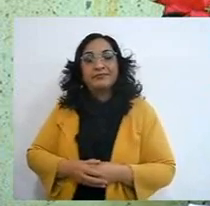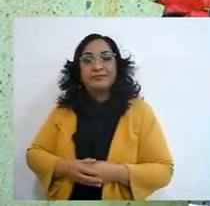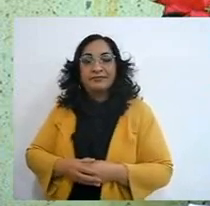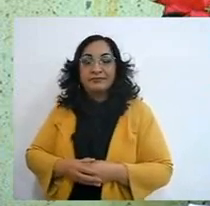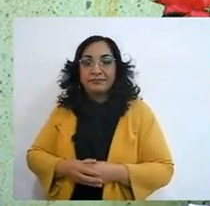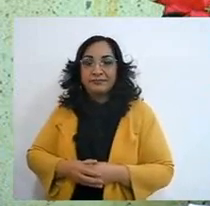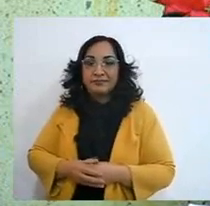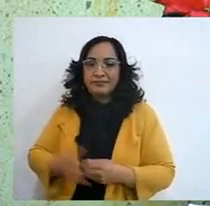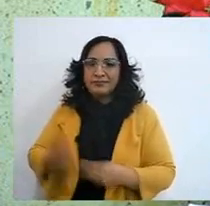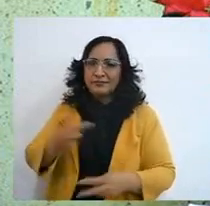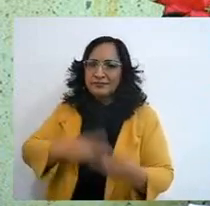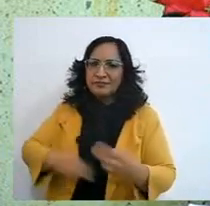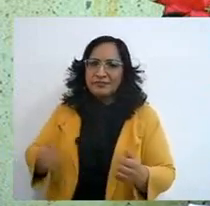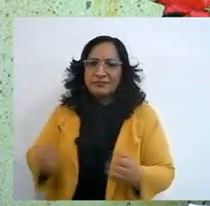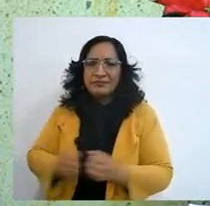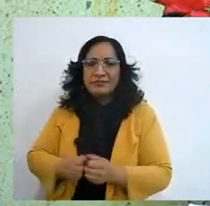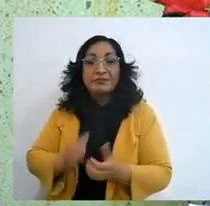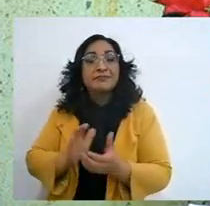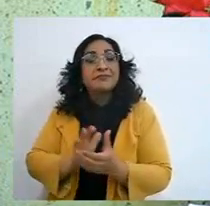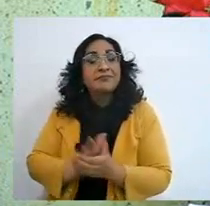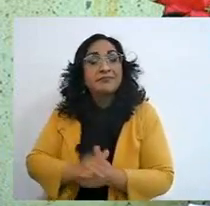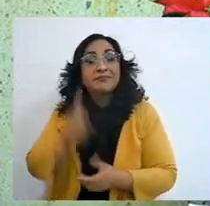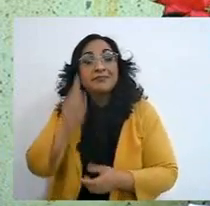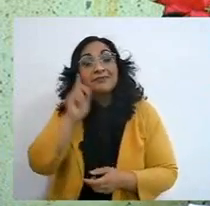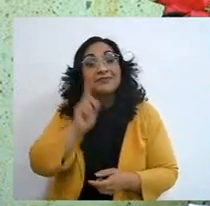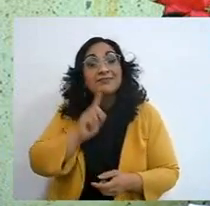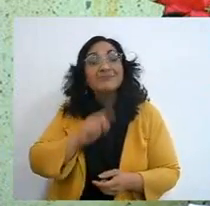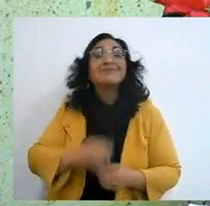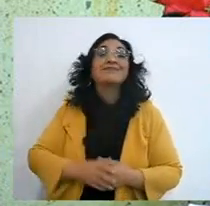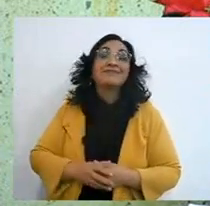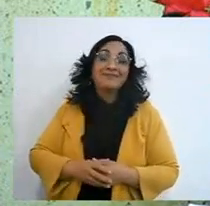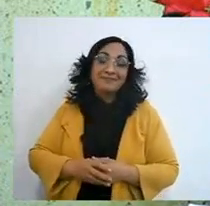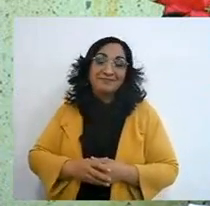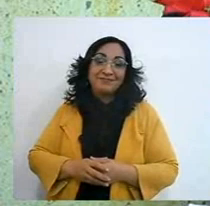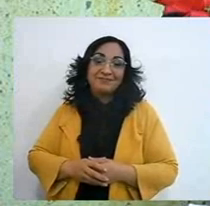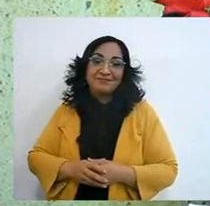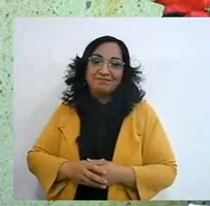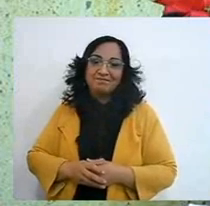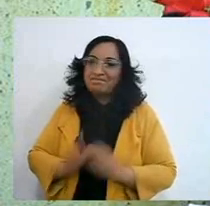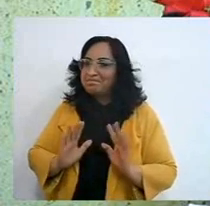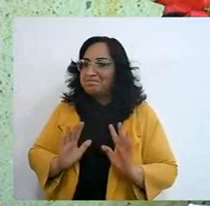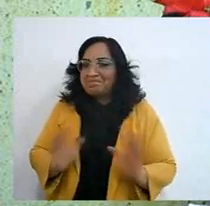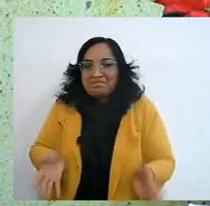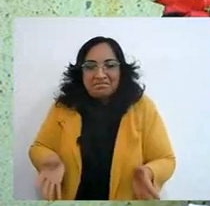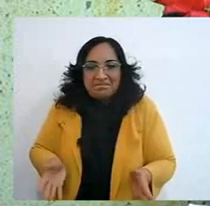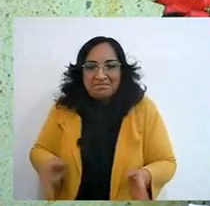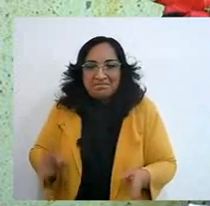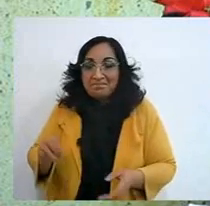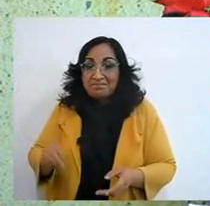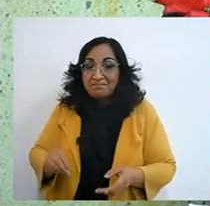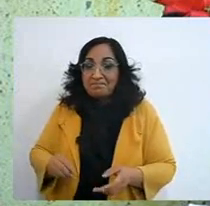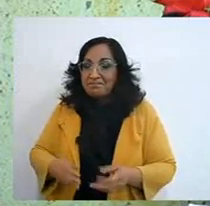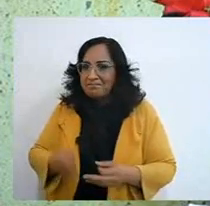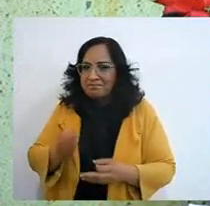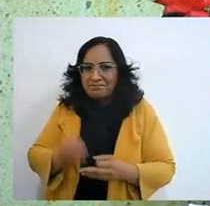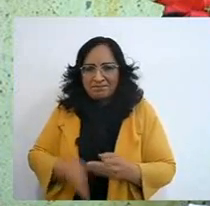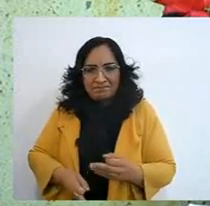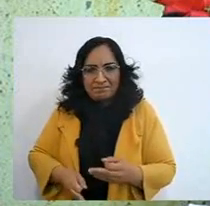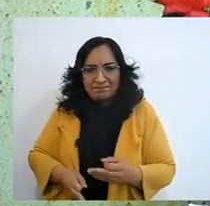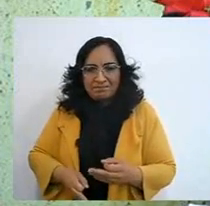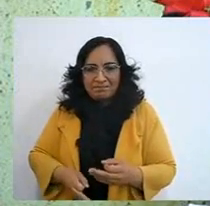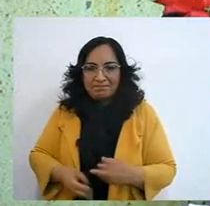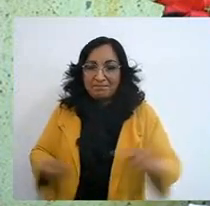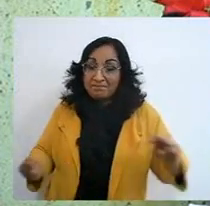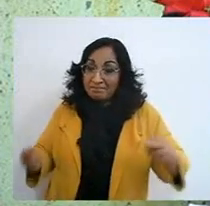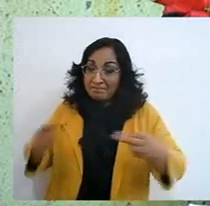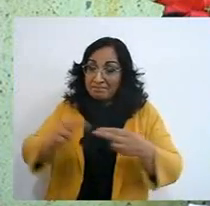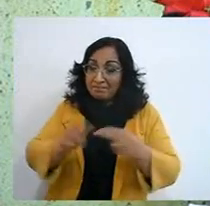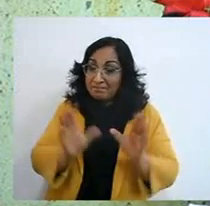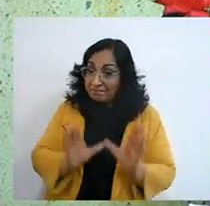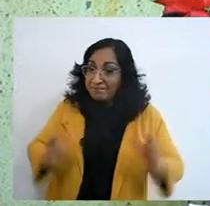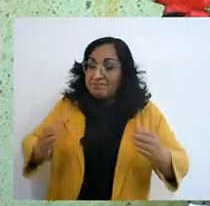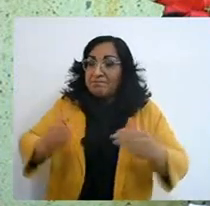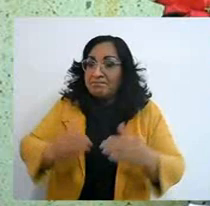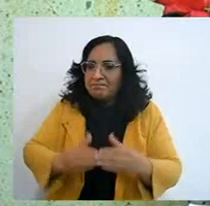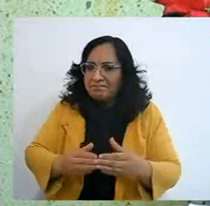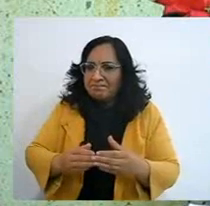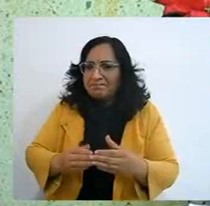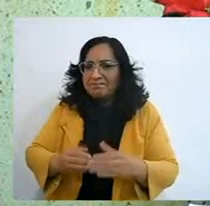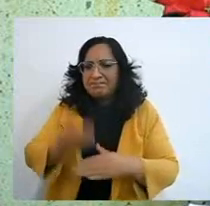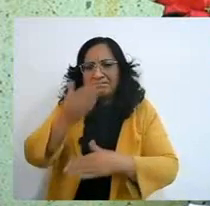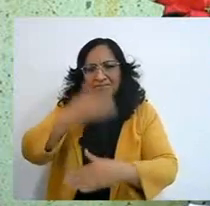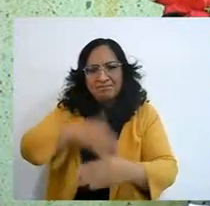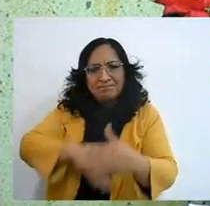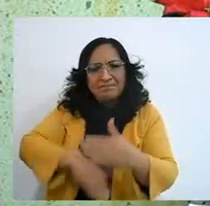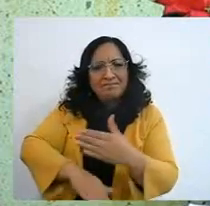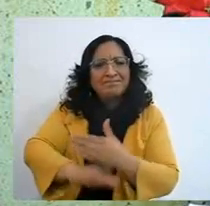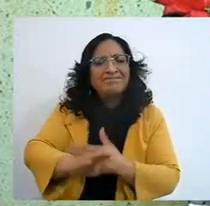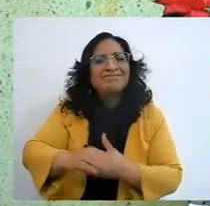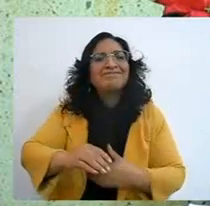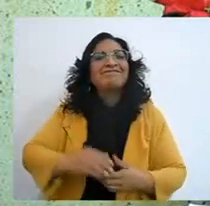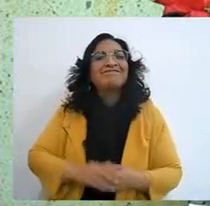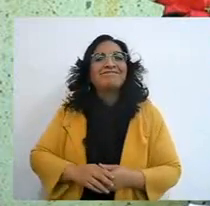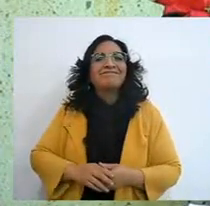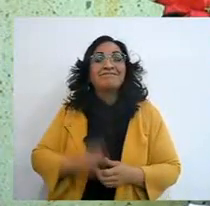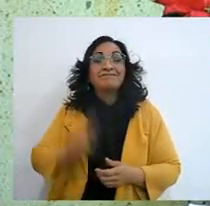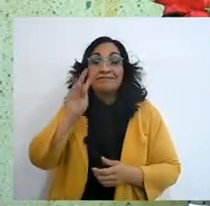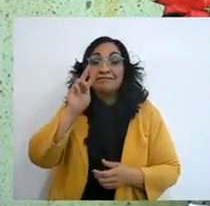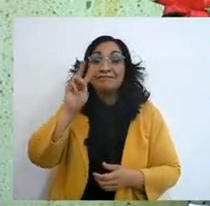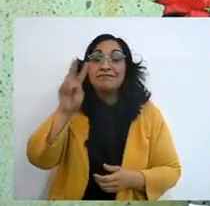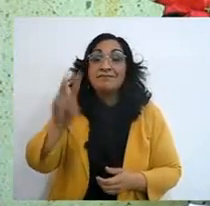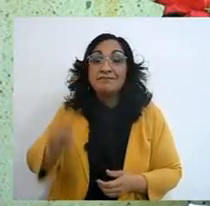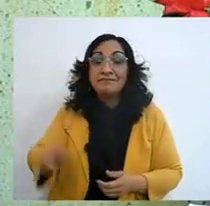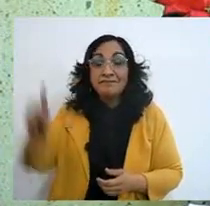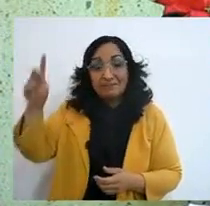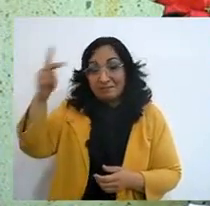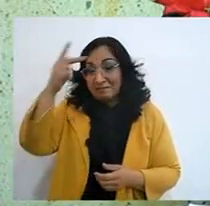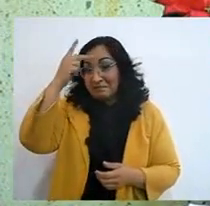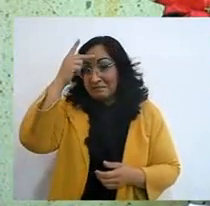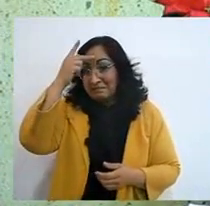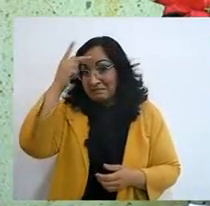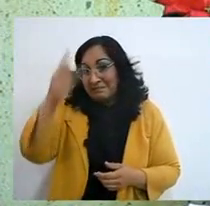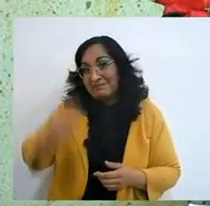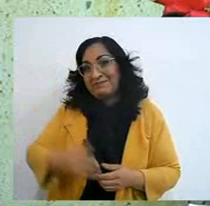and I went for my wife, and now, the service was not yet over, I entered, I found myself facing his servant,